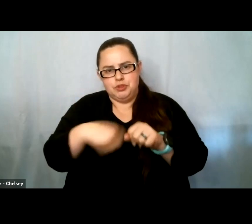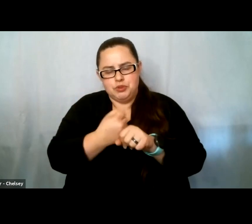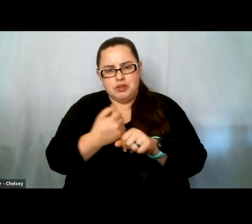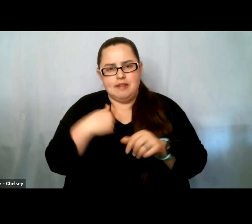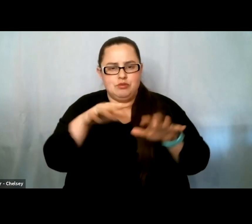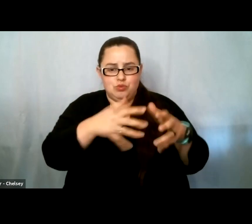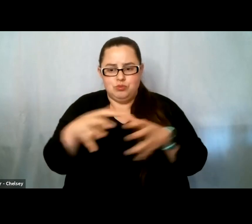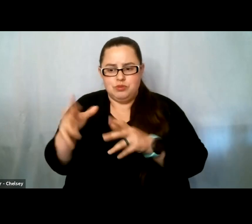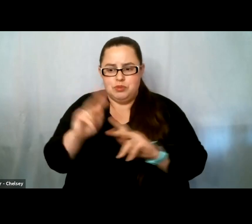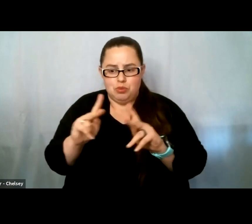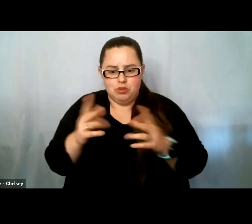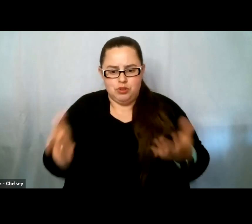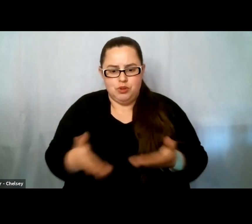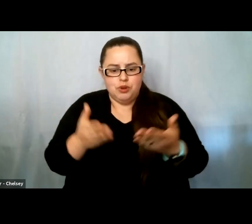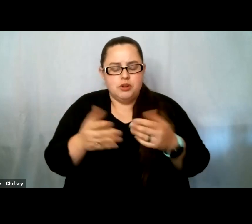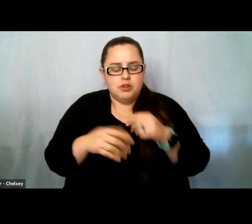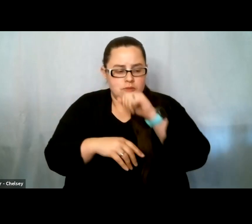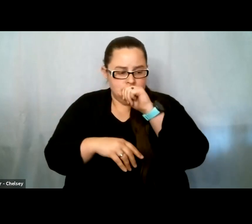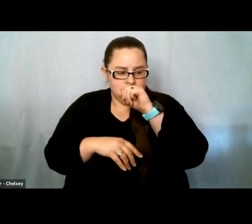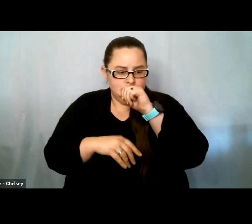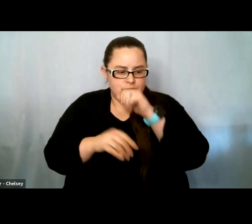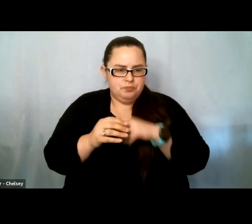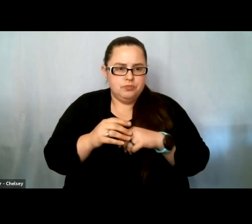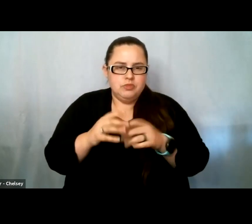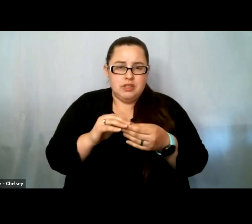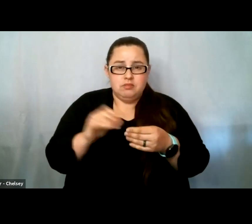in this country who have said, Yes, we're an experiment, and we're done with the